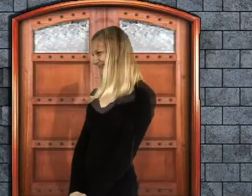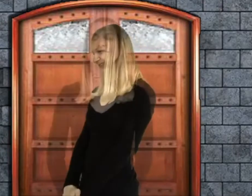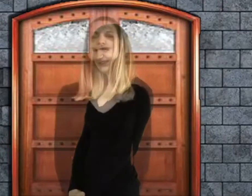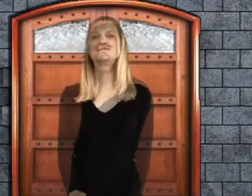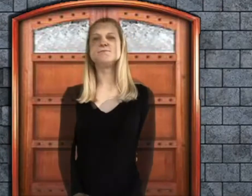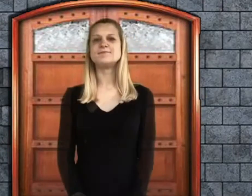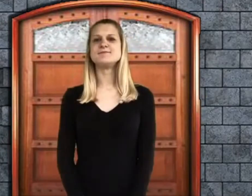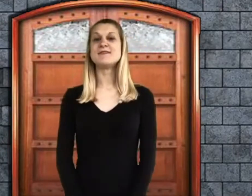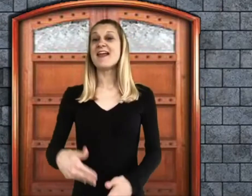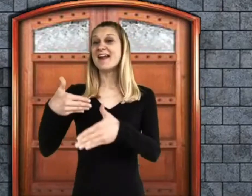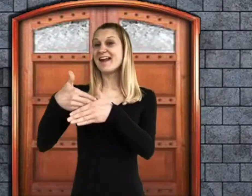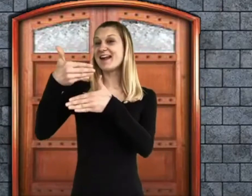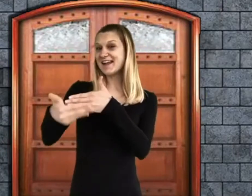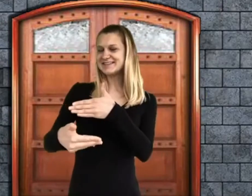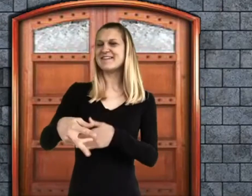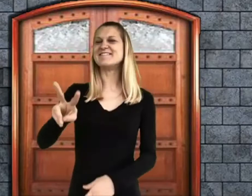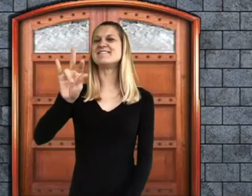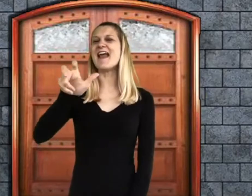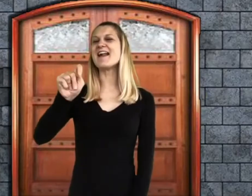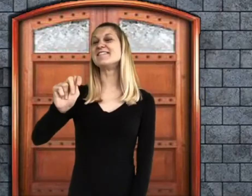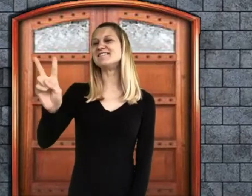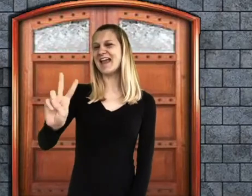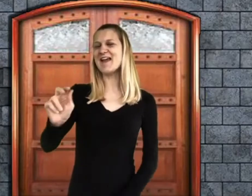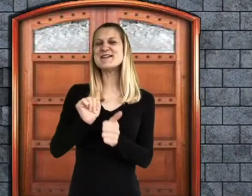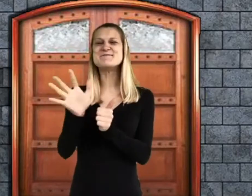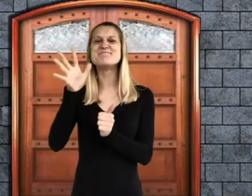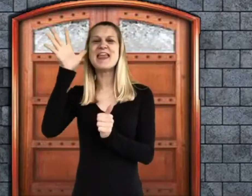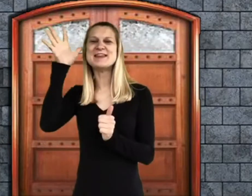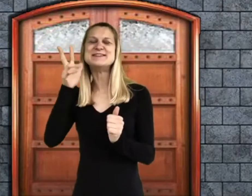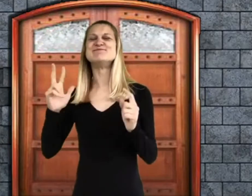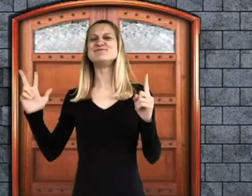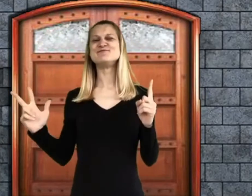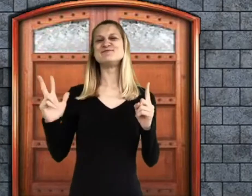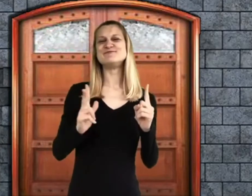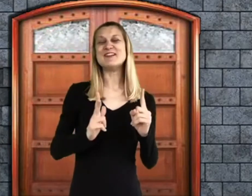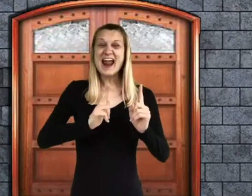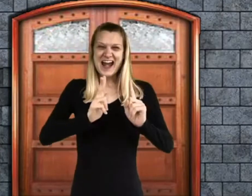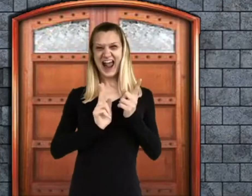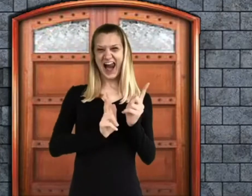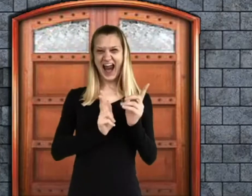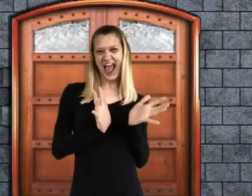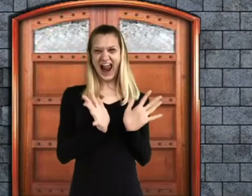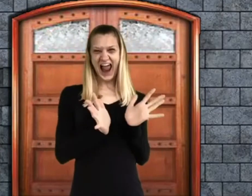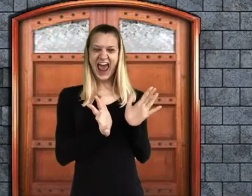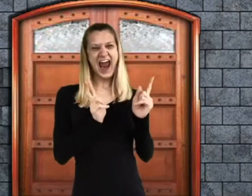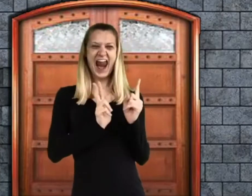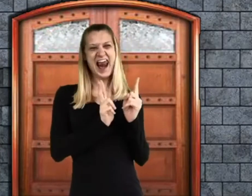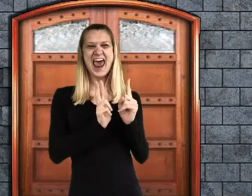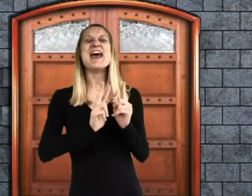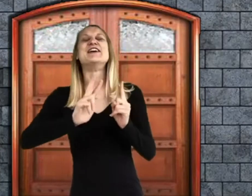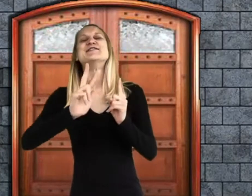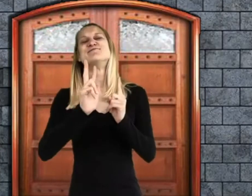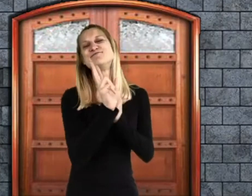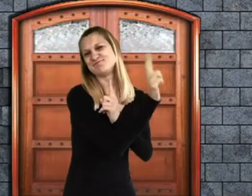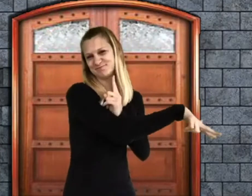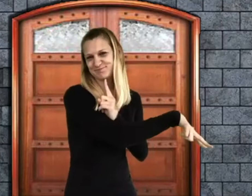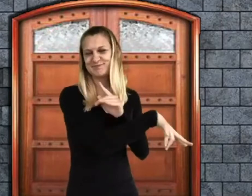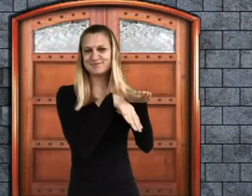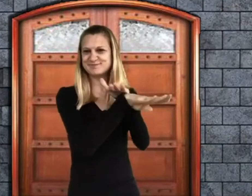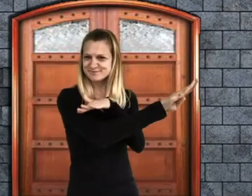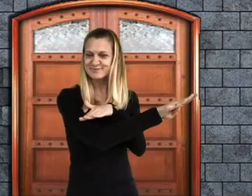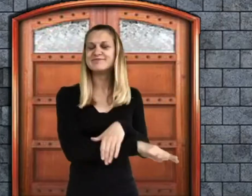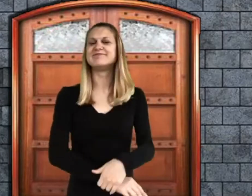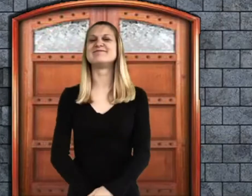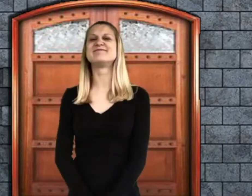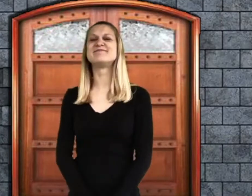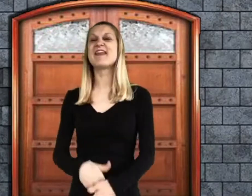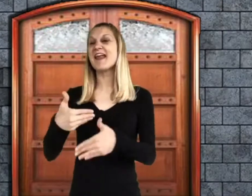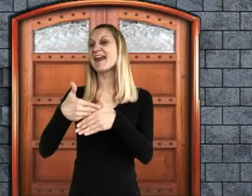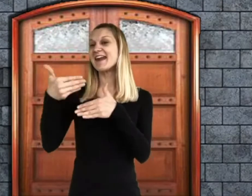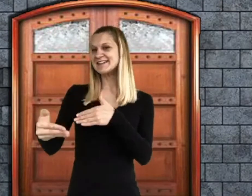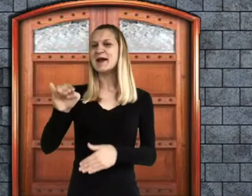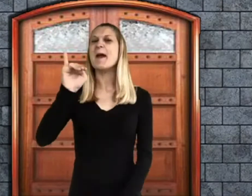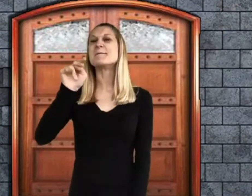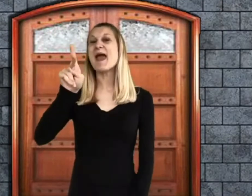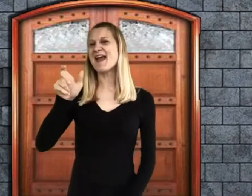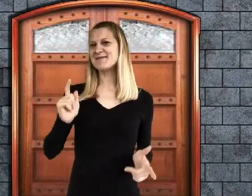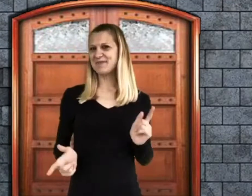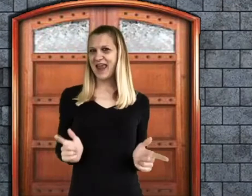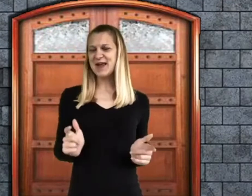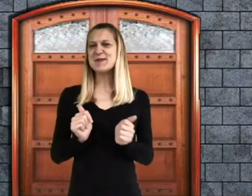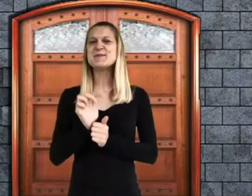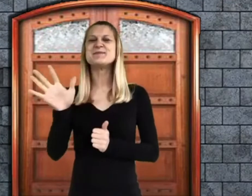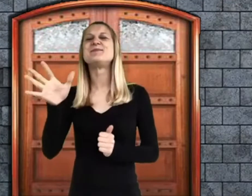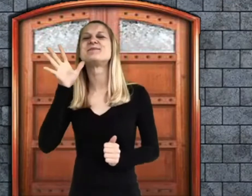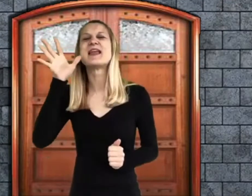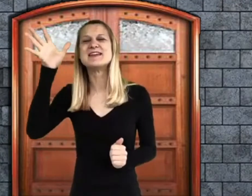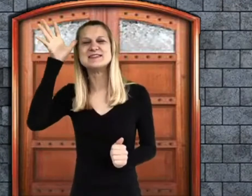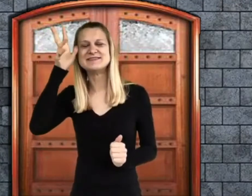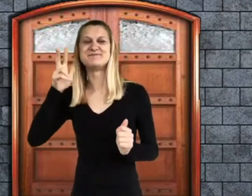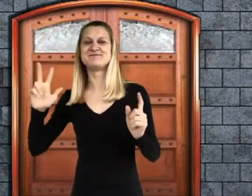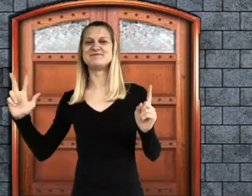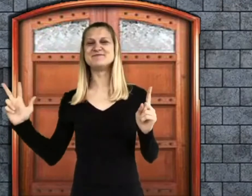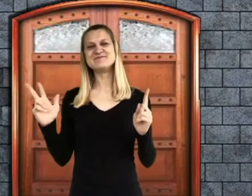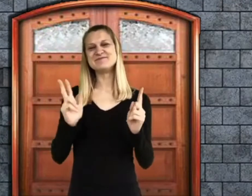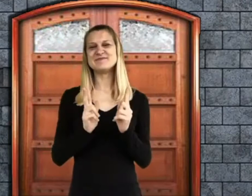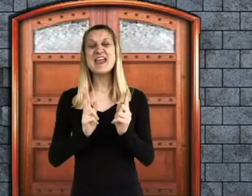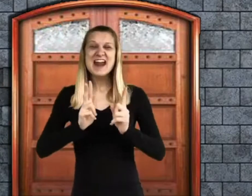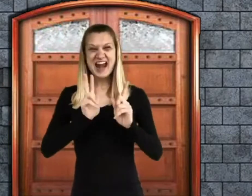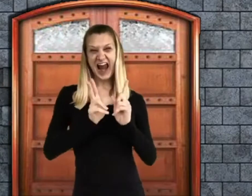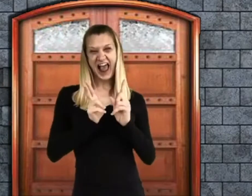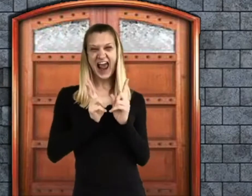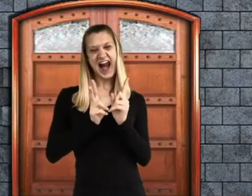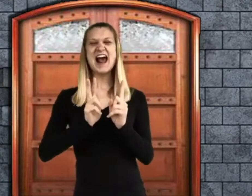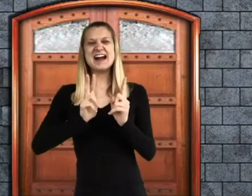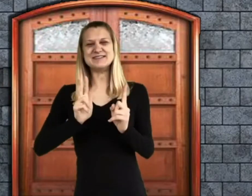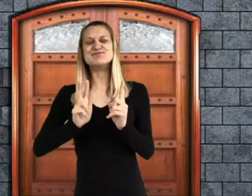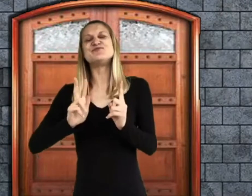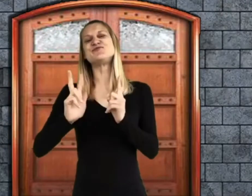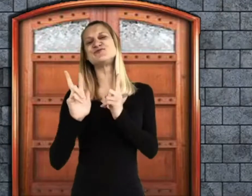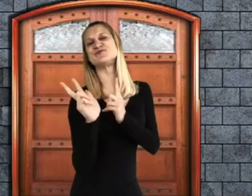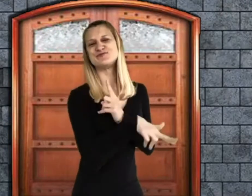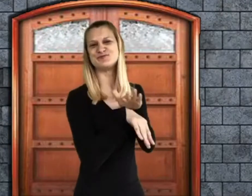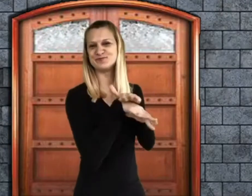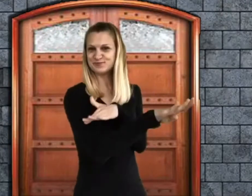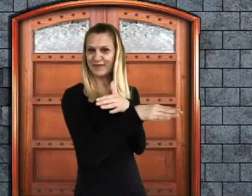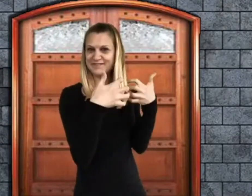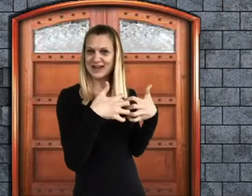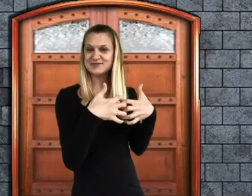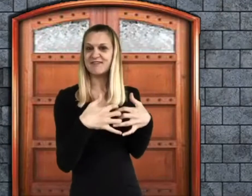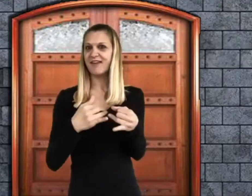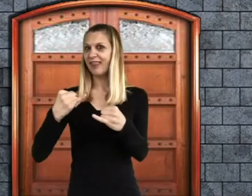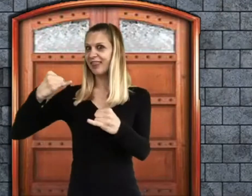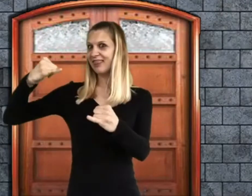The next two children, Violet Beauregarde and Mike Teavee, came forward to have their tickets examined by the energetic Mr. Wonka.